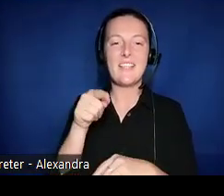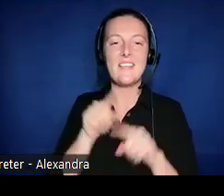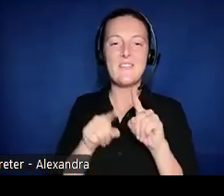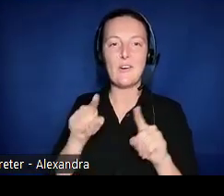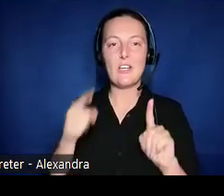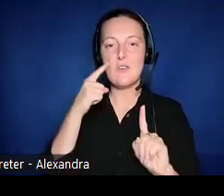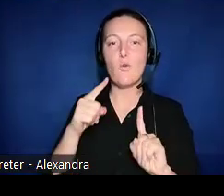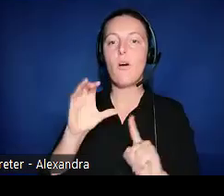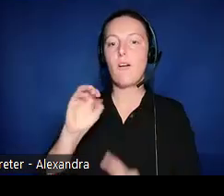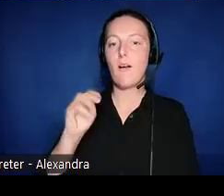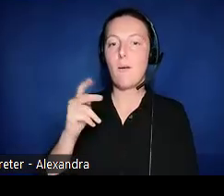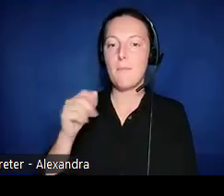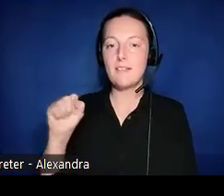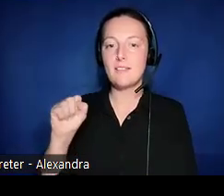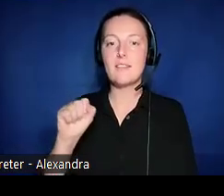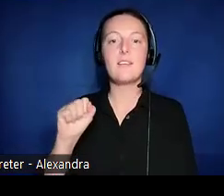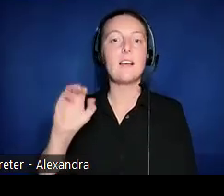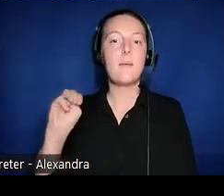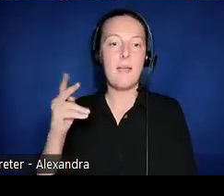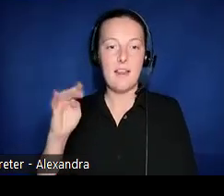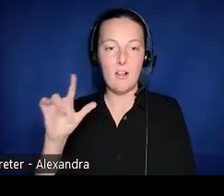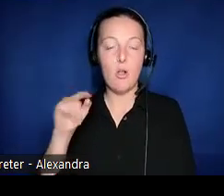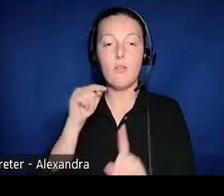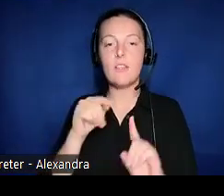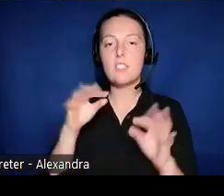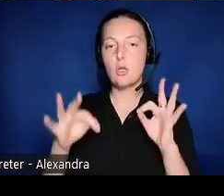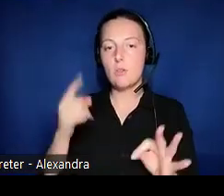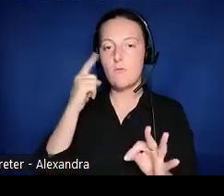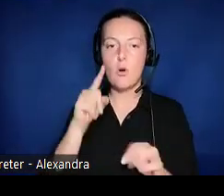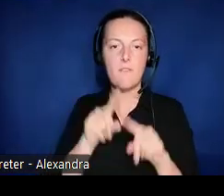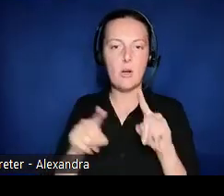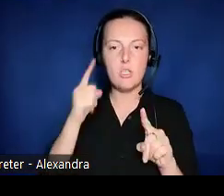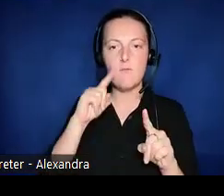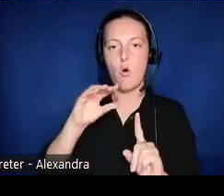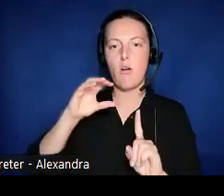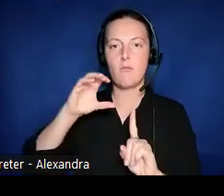variation in compass measurements at a particular location in the UK or what we would now call the